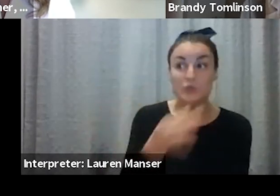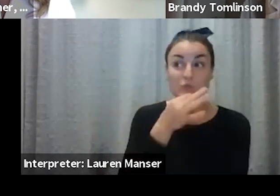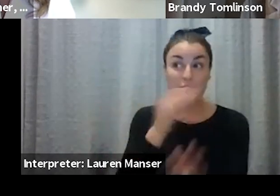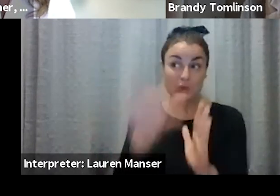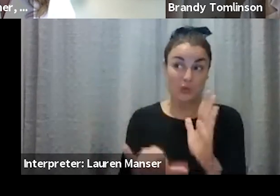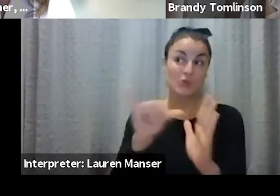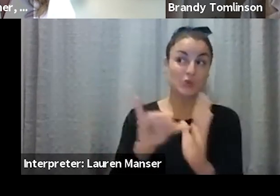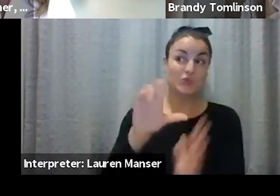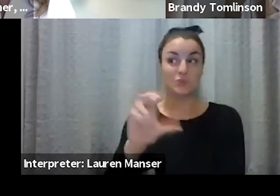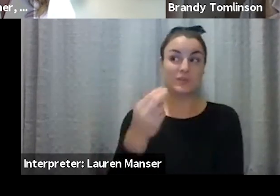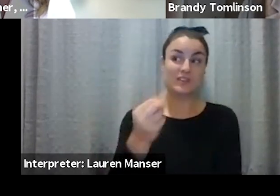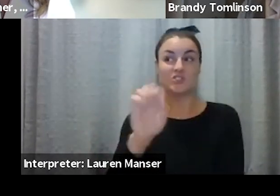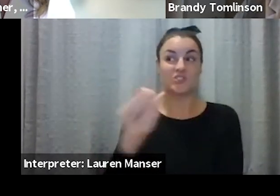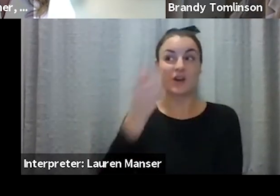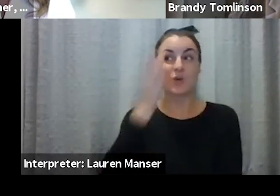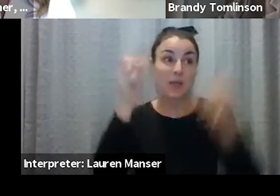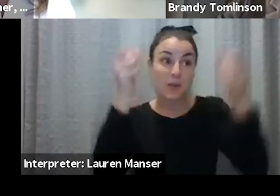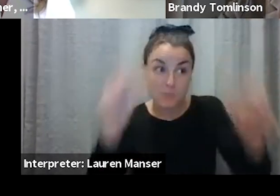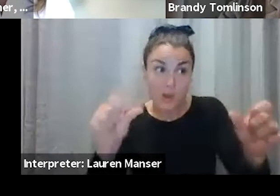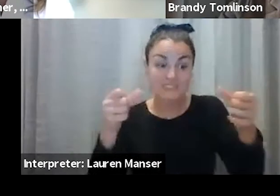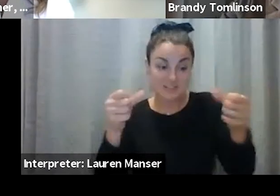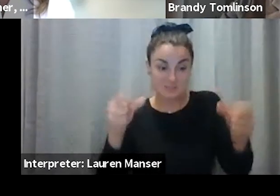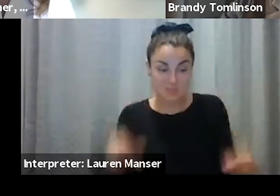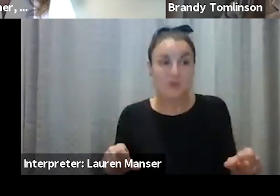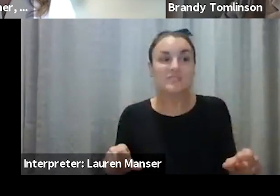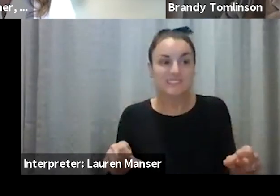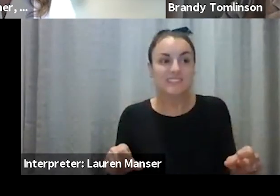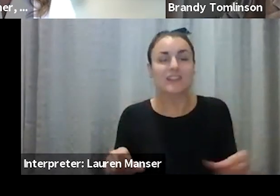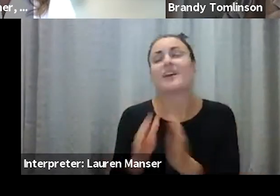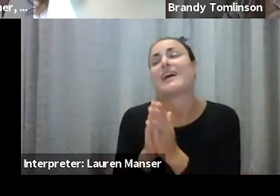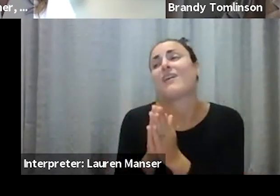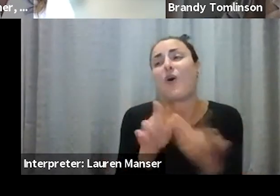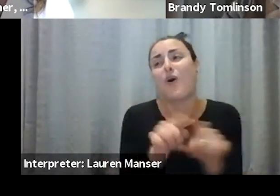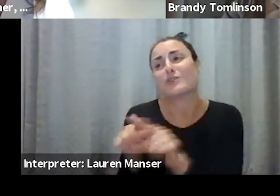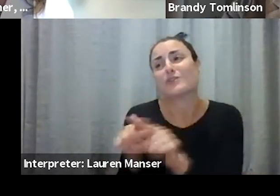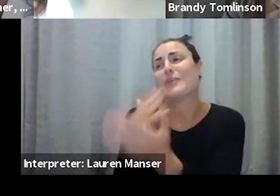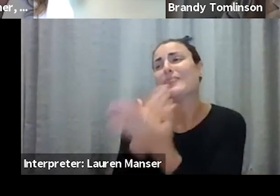so we'll make them available for everyone. I wanna thank everyone for their time today. This was such a great discussion,